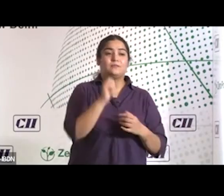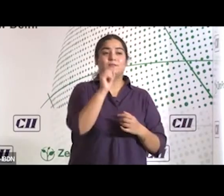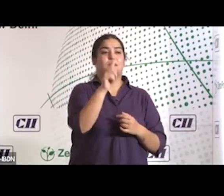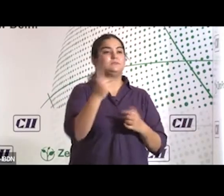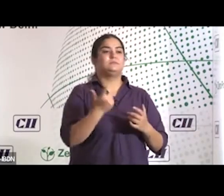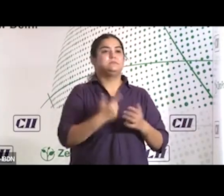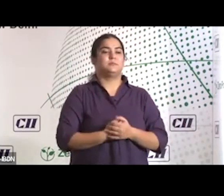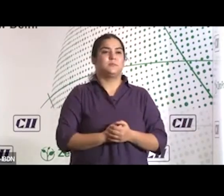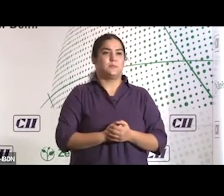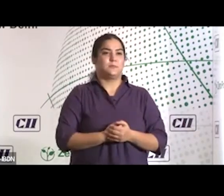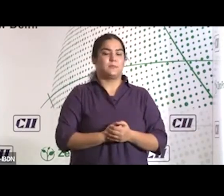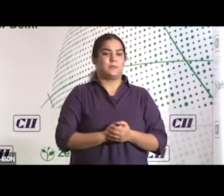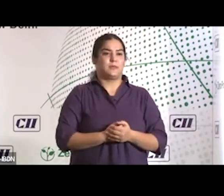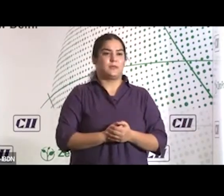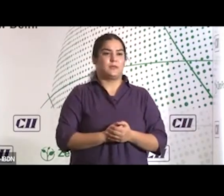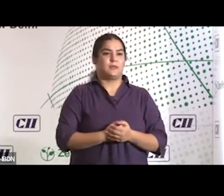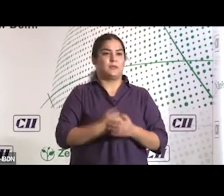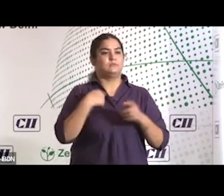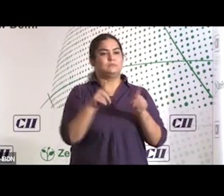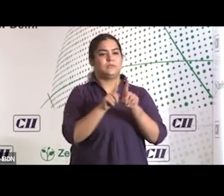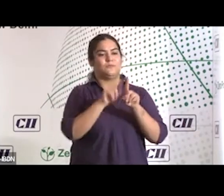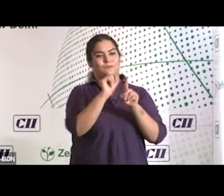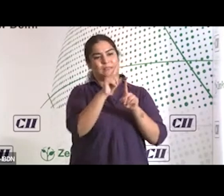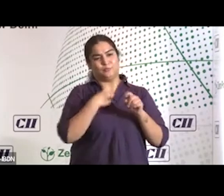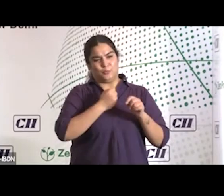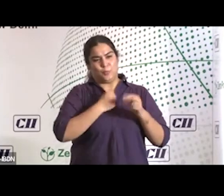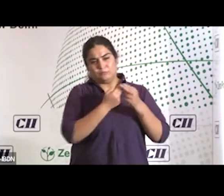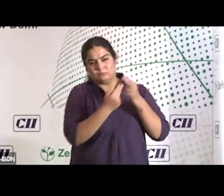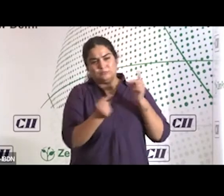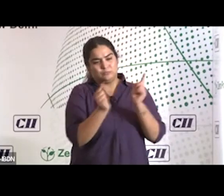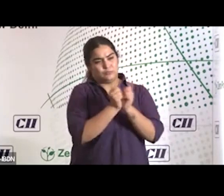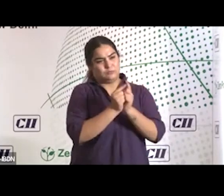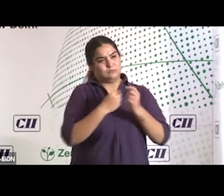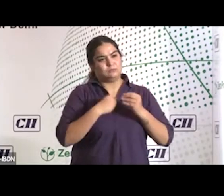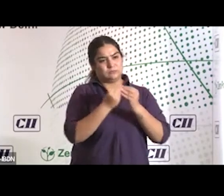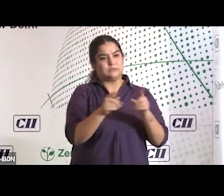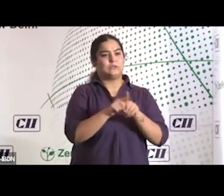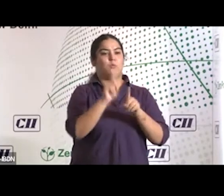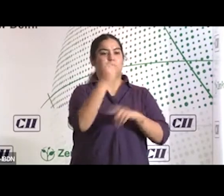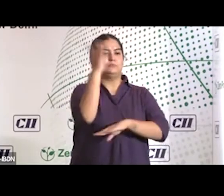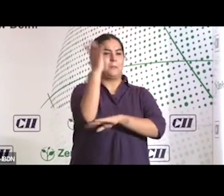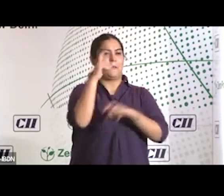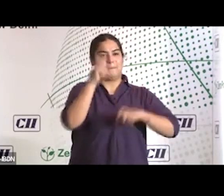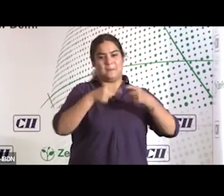with and start with of interaction with the panelists.